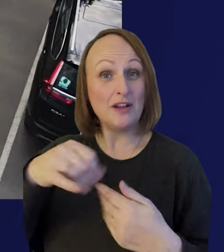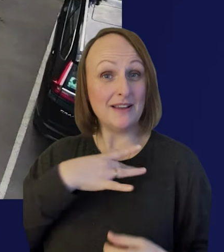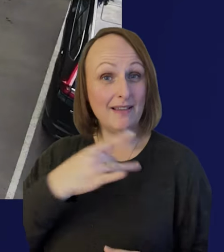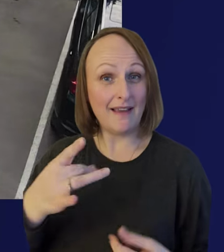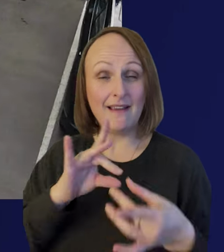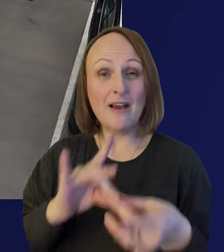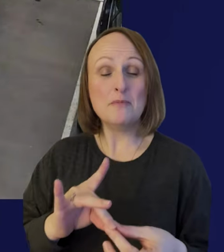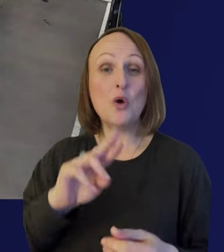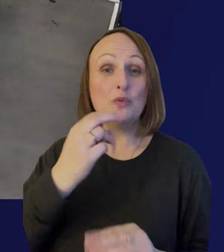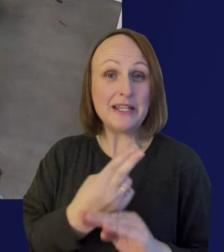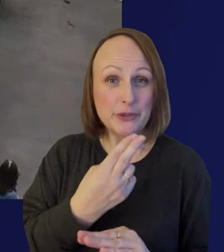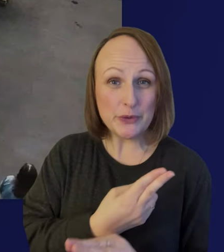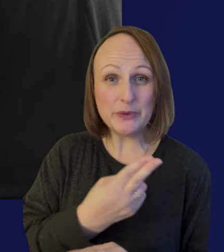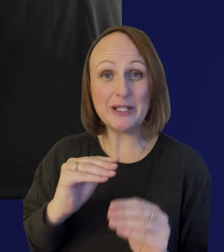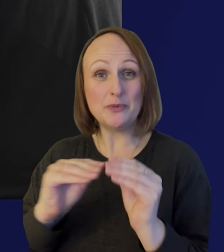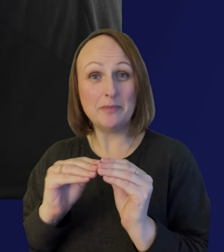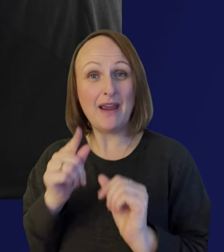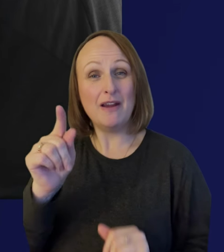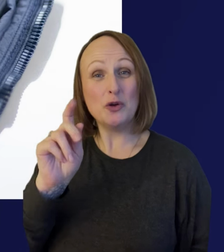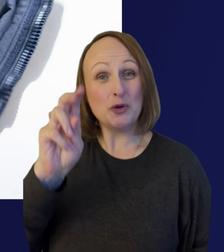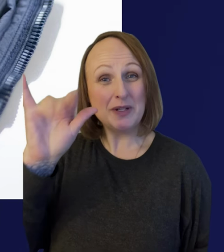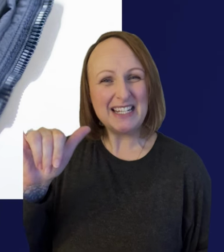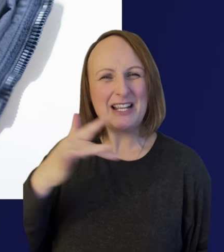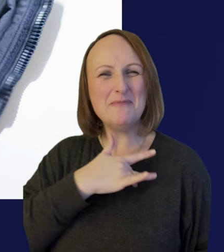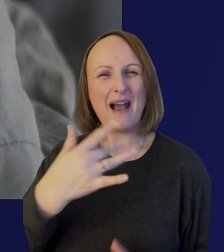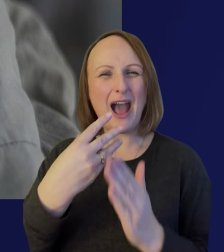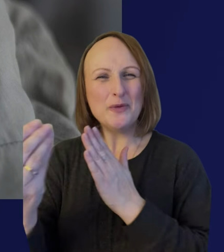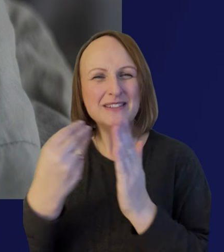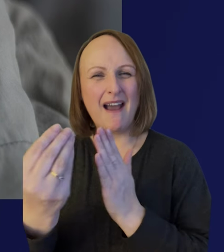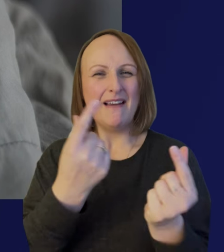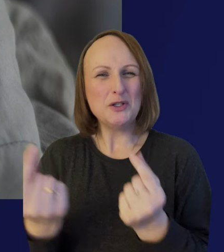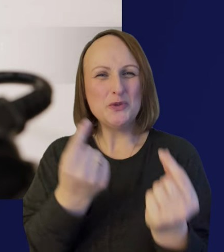In the Kootenay's there's a huge outdoor gear outdoor lifestyle and so what we've seen are